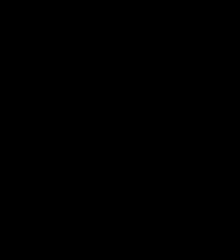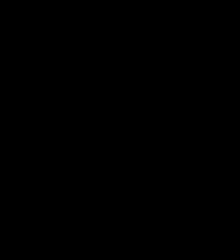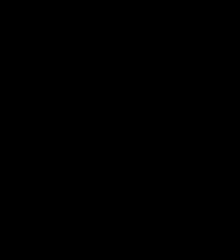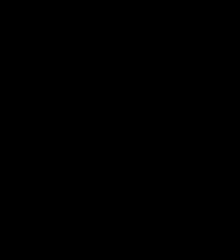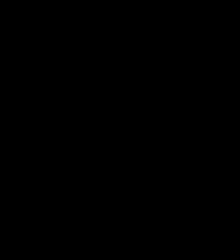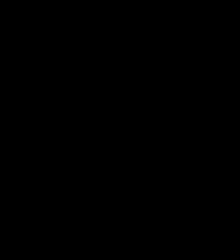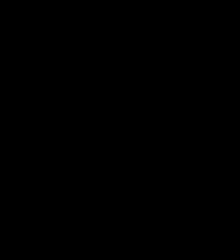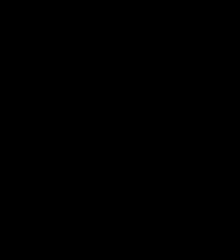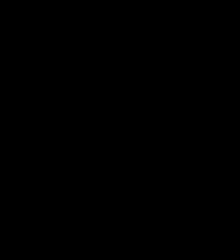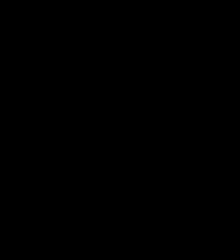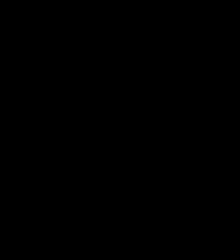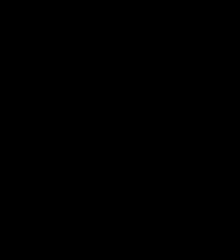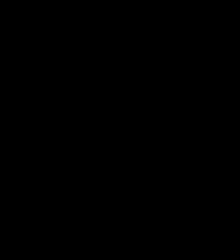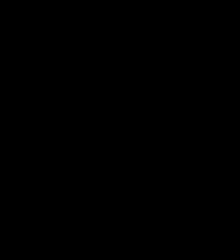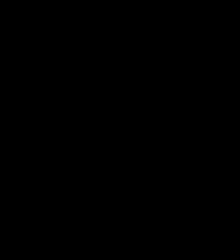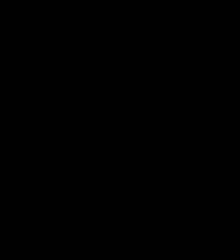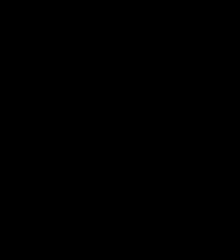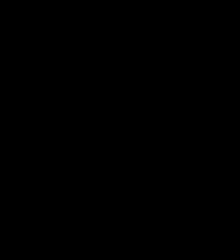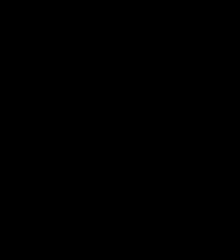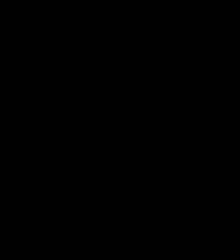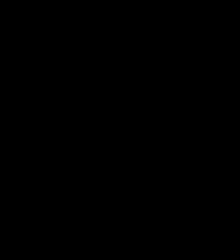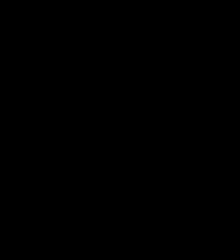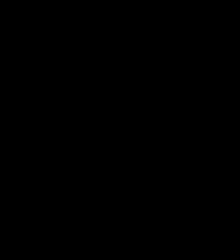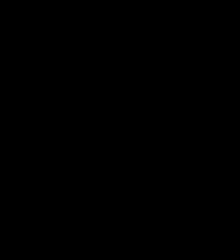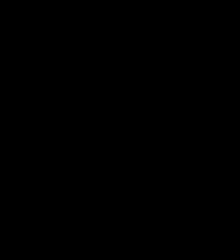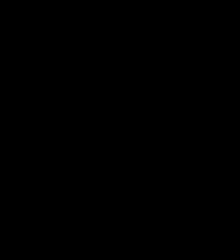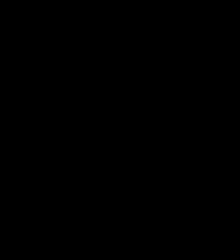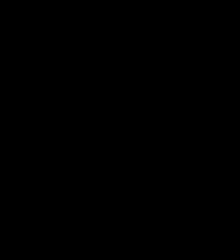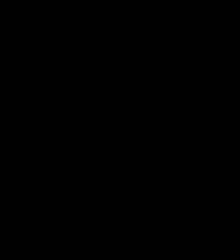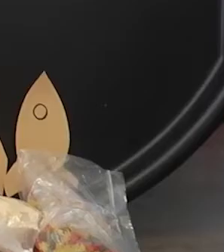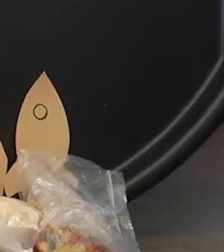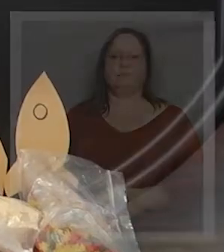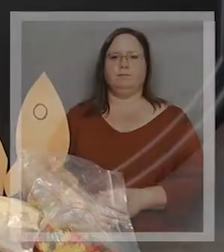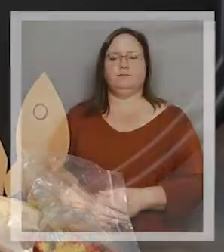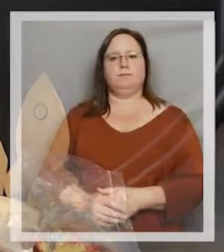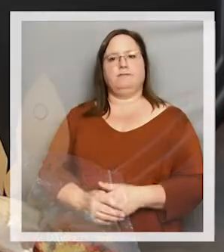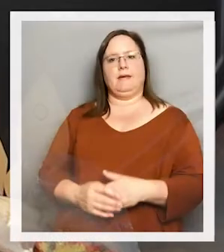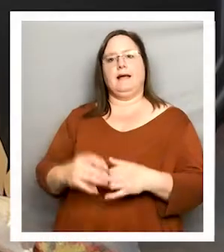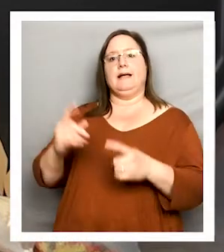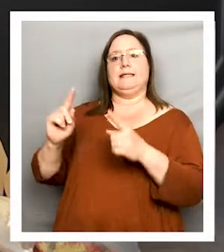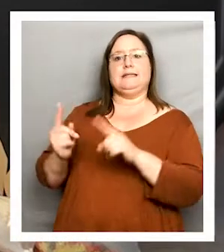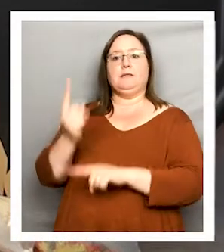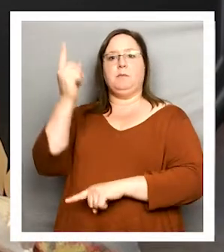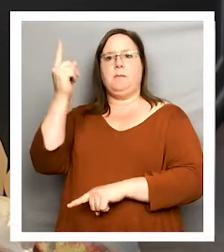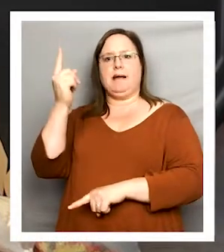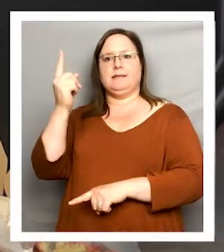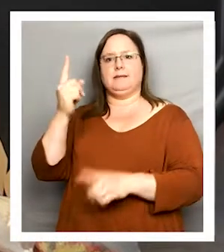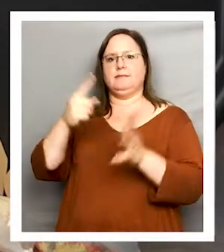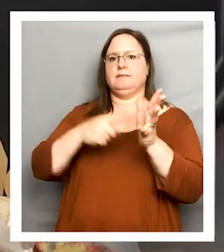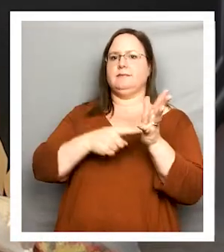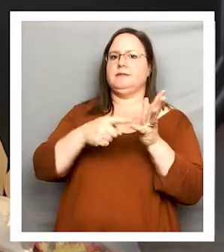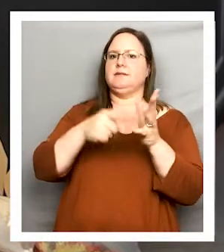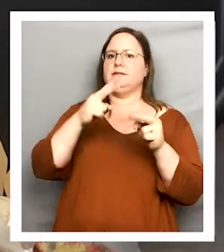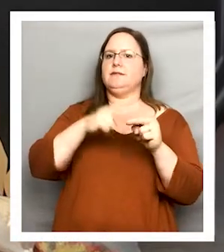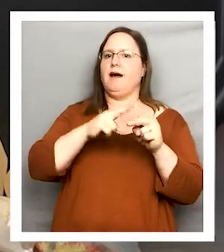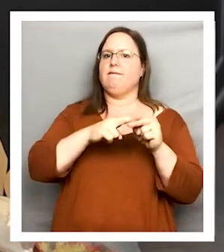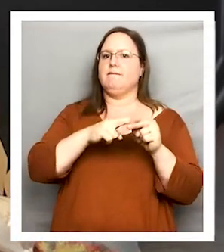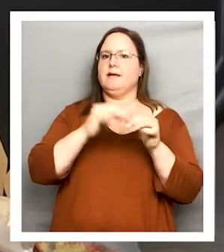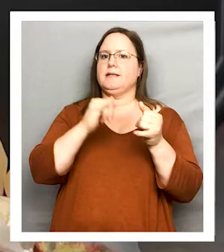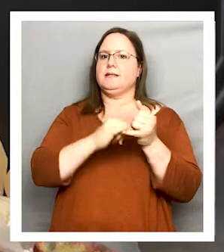space tuff spot so to make this sensory play you are going to need quite a few things if you